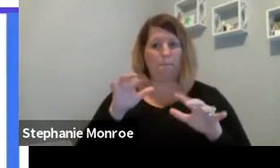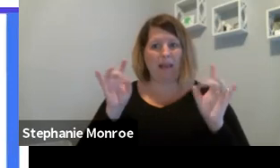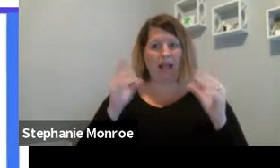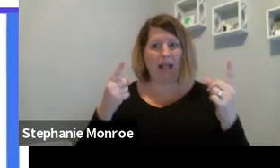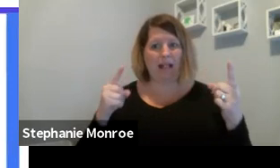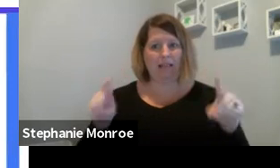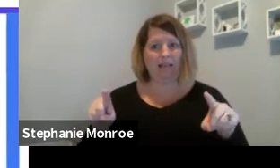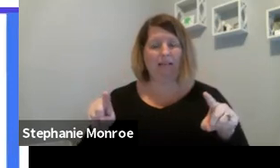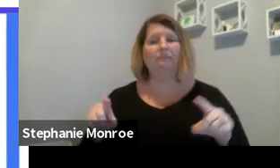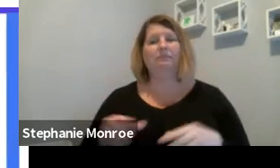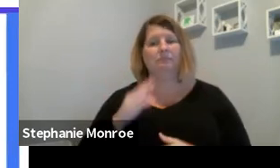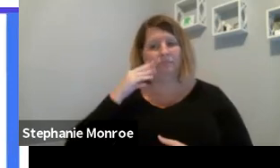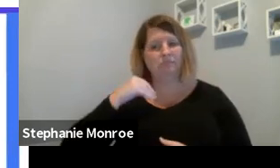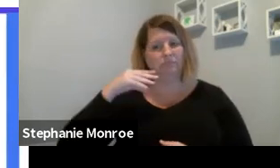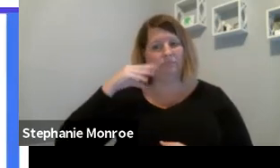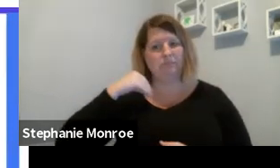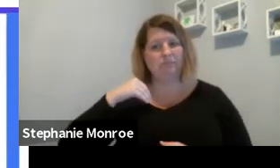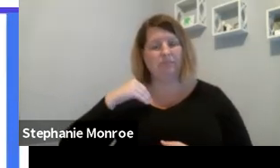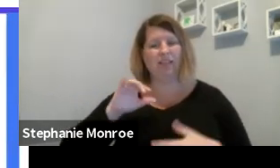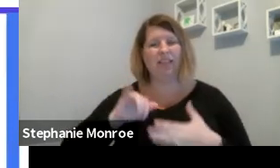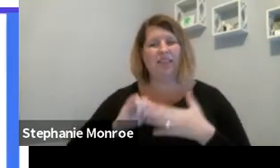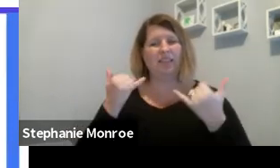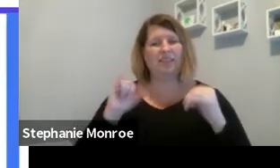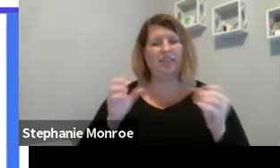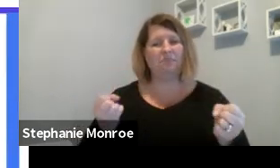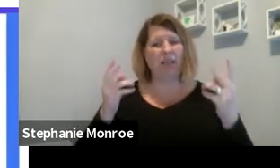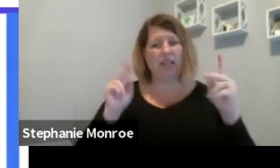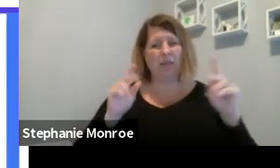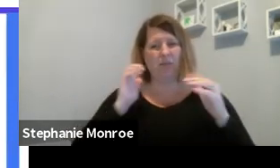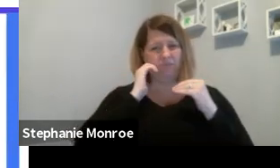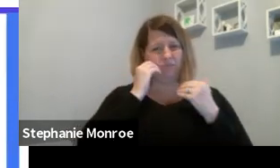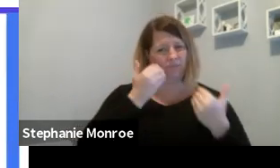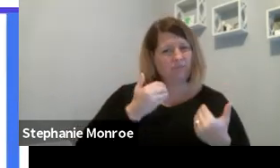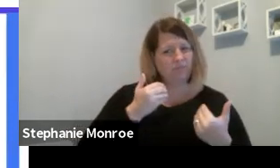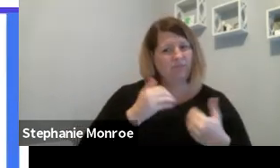that is still, to many victims, a shameful experience.